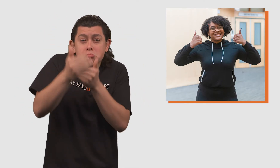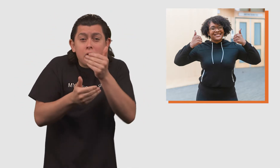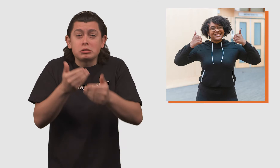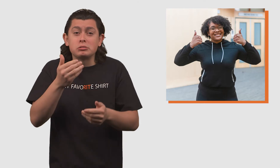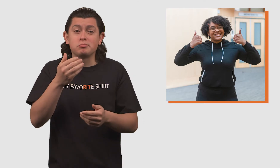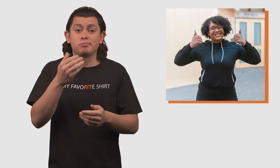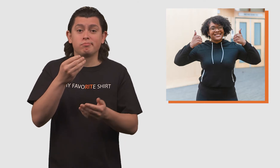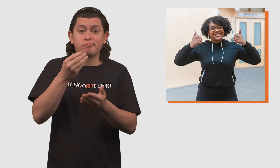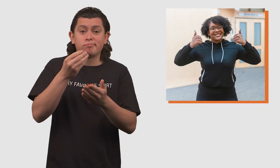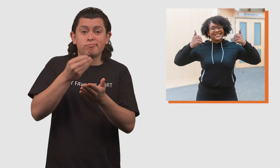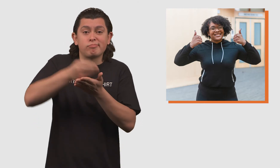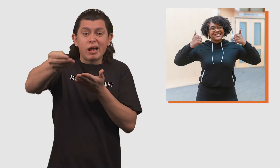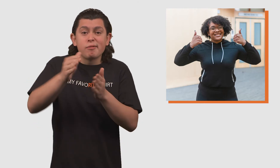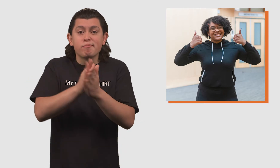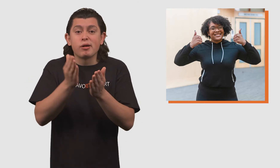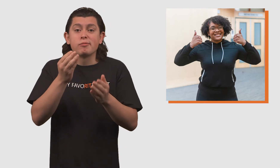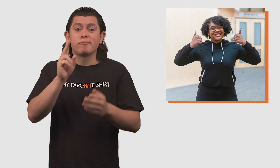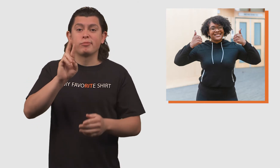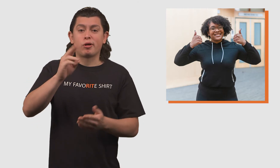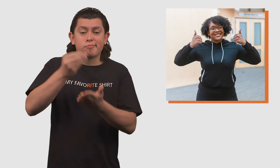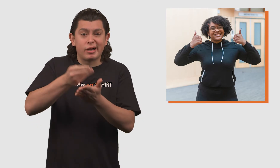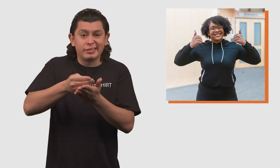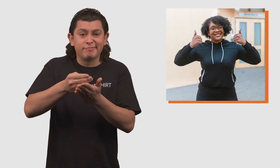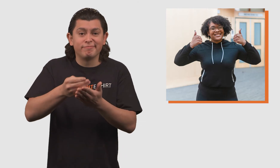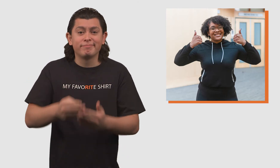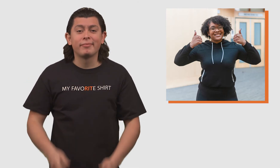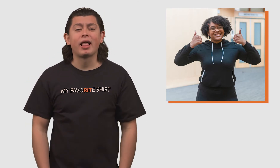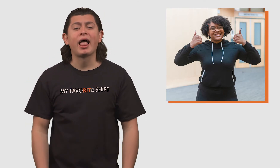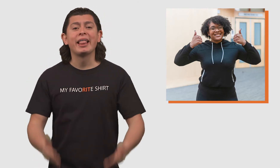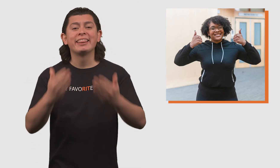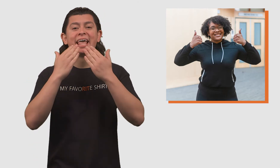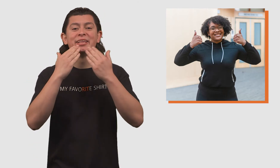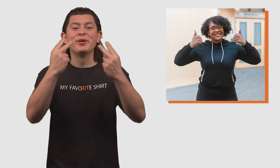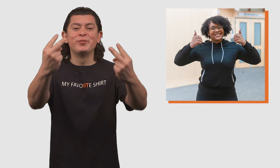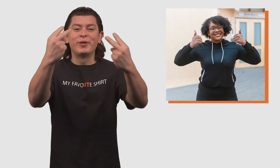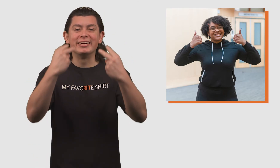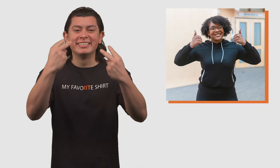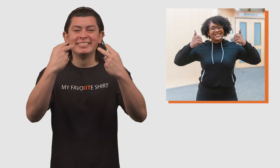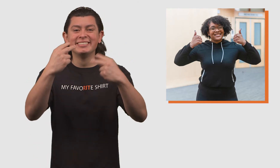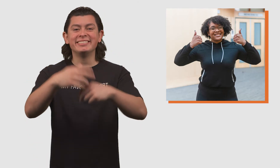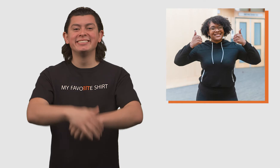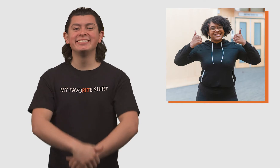THE PROCESS OF BUYING BOOKS WITH VR FUNDS. THANKS FOR WATCHING.